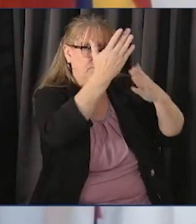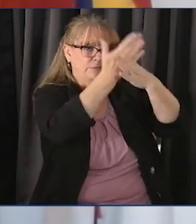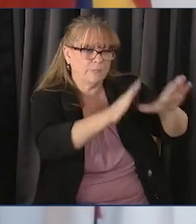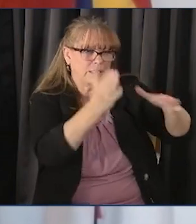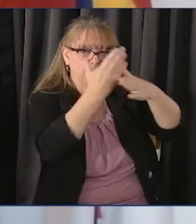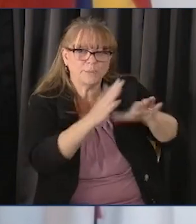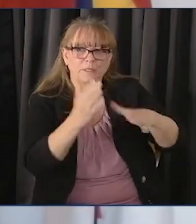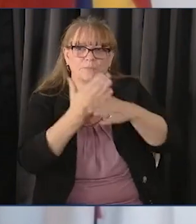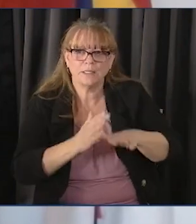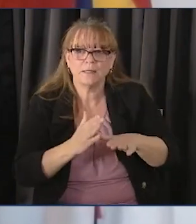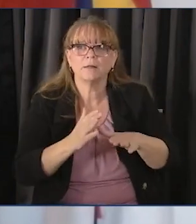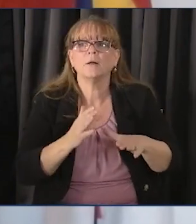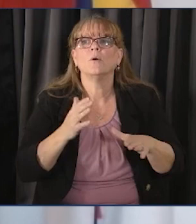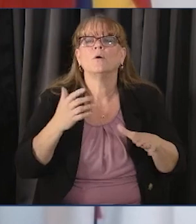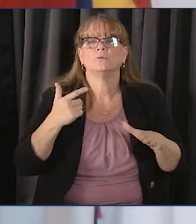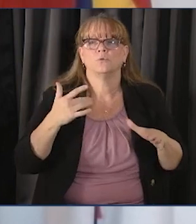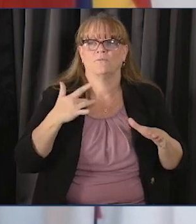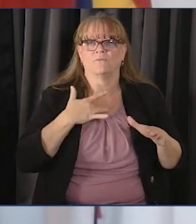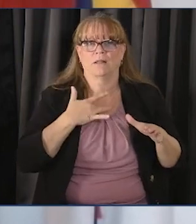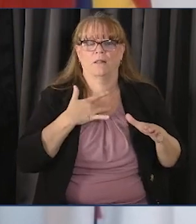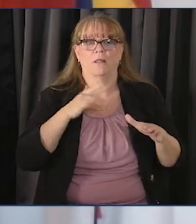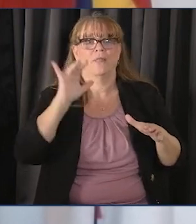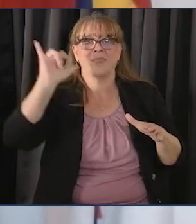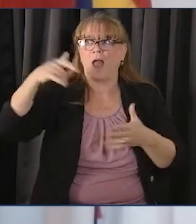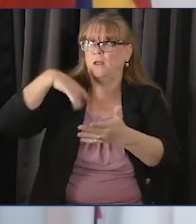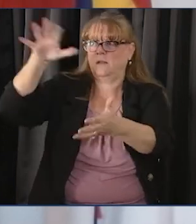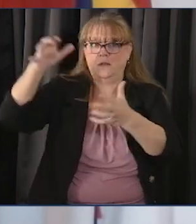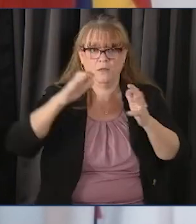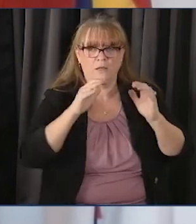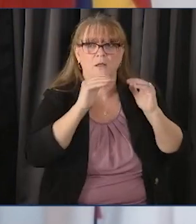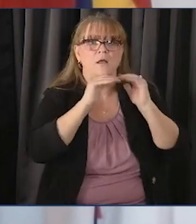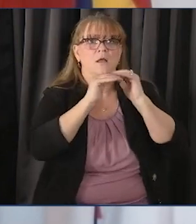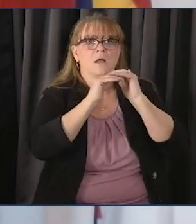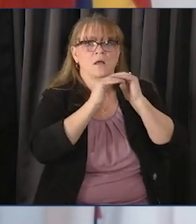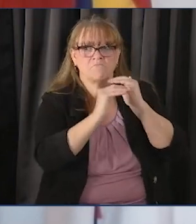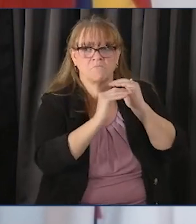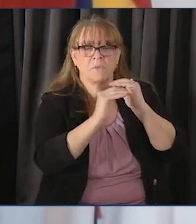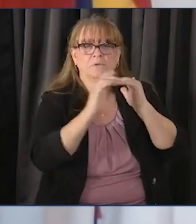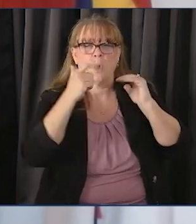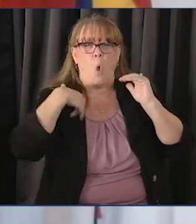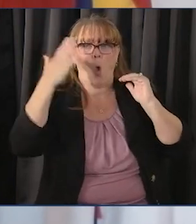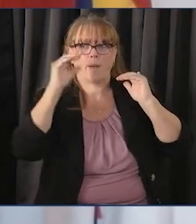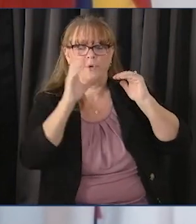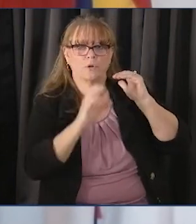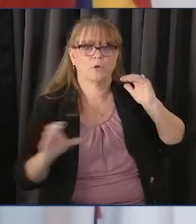We hope it does. But the second dose does not rely on an increase that can be supplied from the current flow.